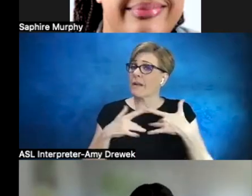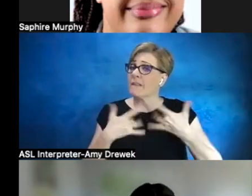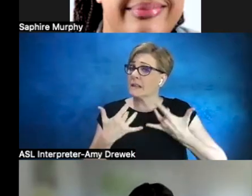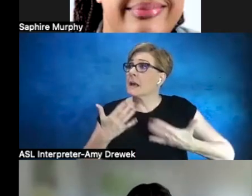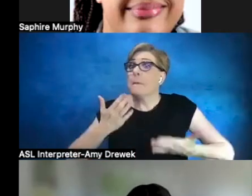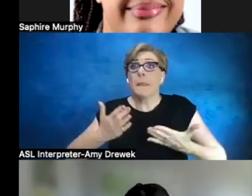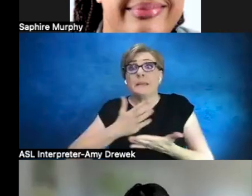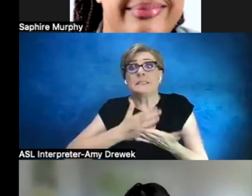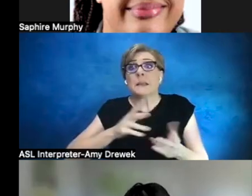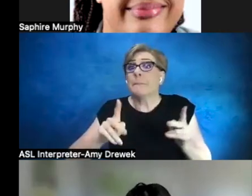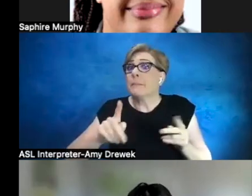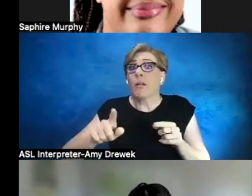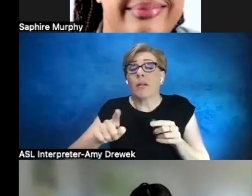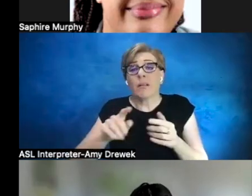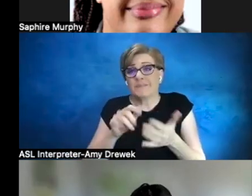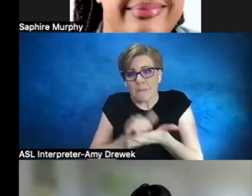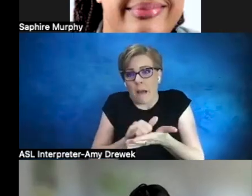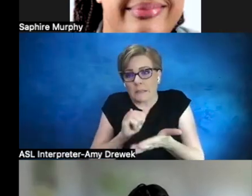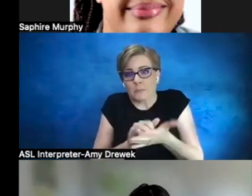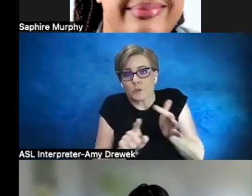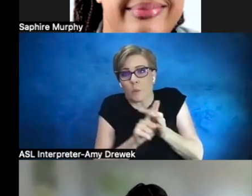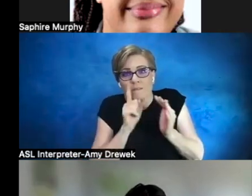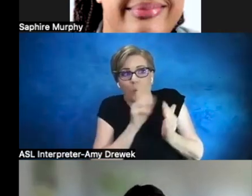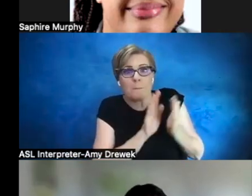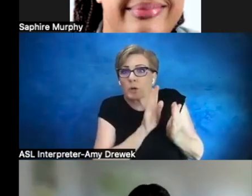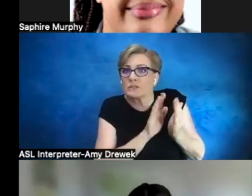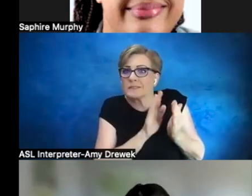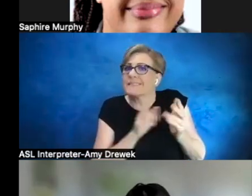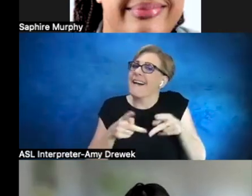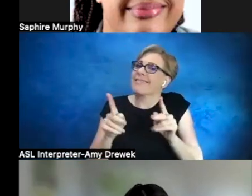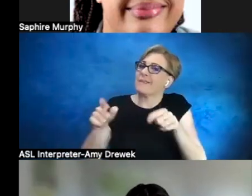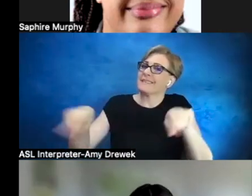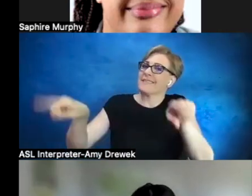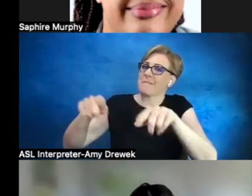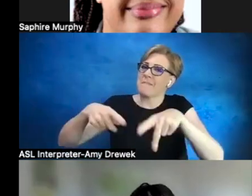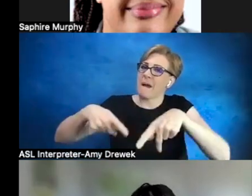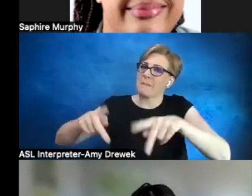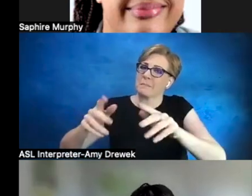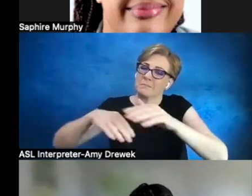able to come to an in-person event, right? So for various reasons -- so I always encourage